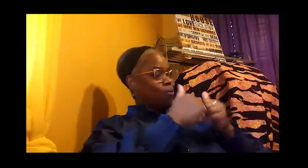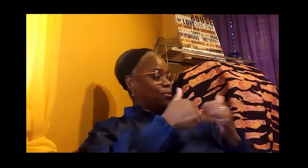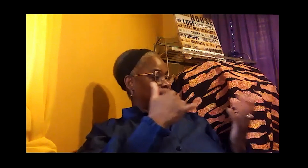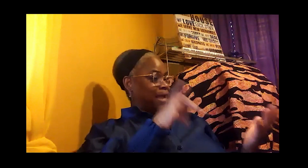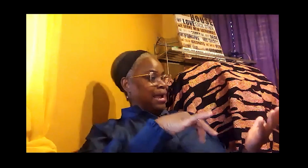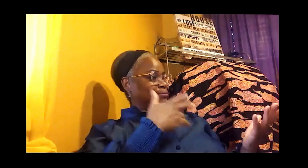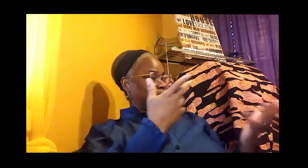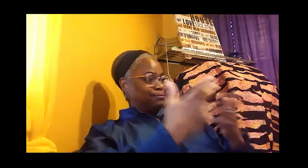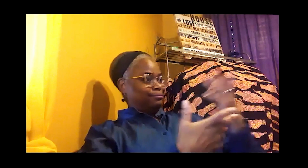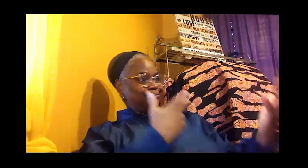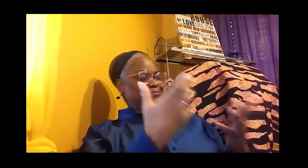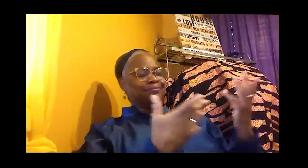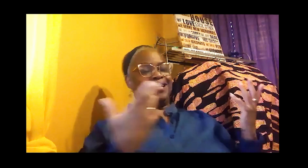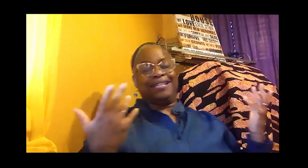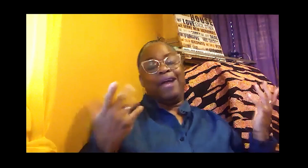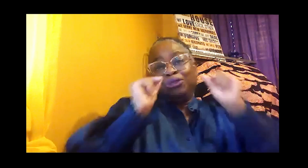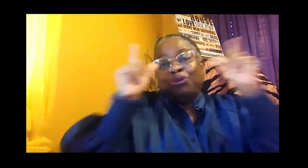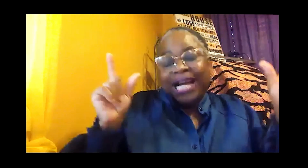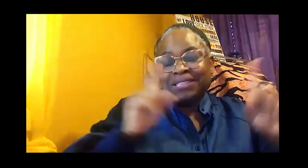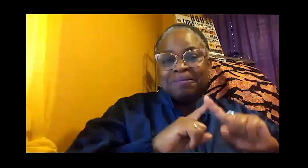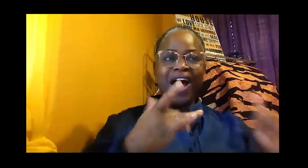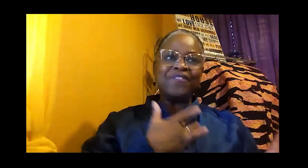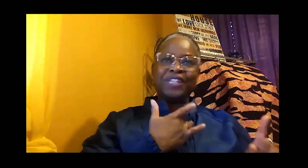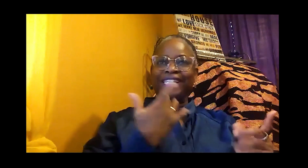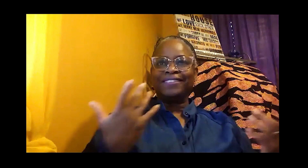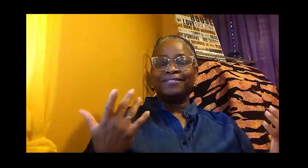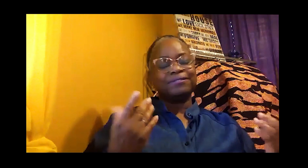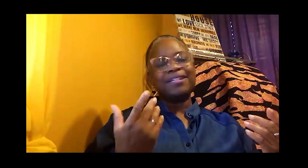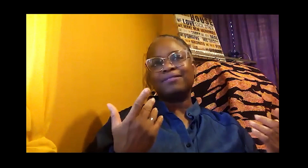that honor to me. Although I was surprised, it felt exhilarating.